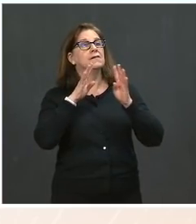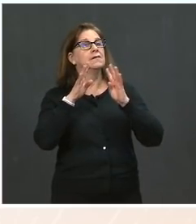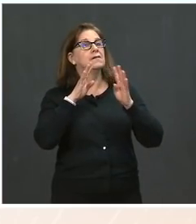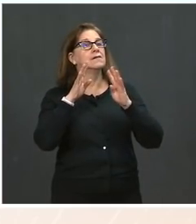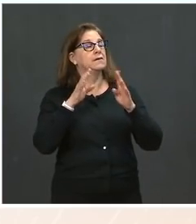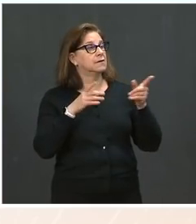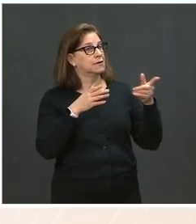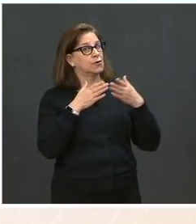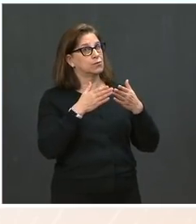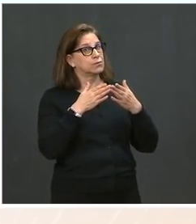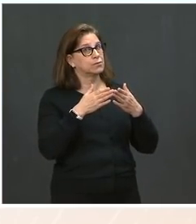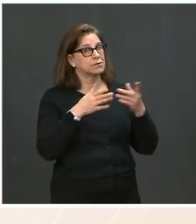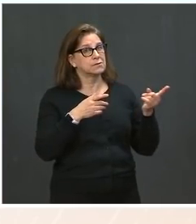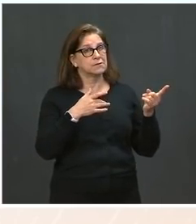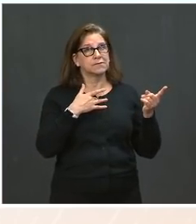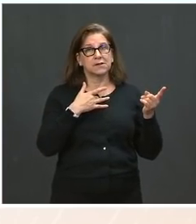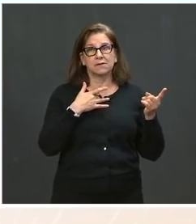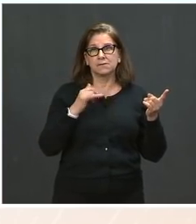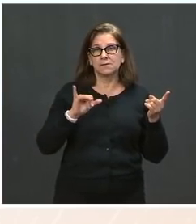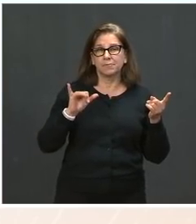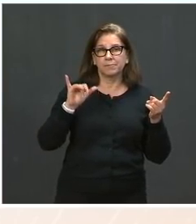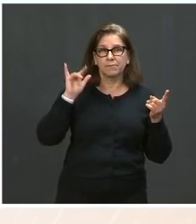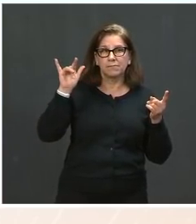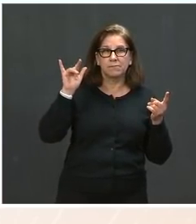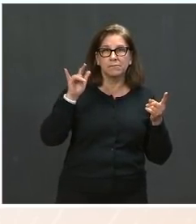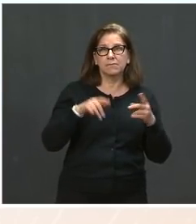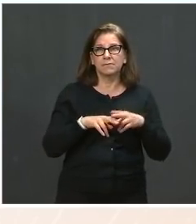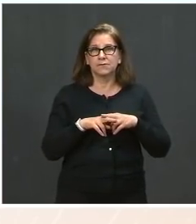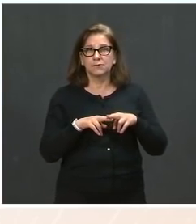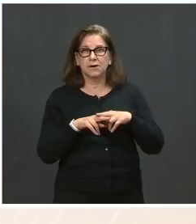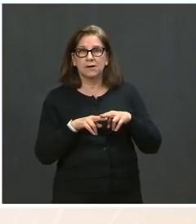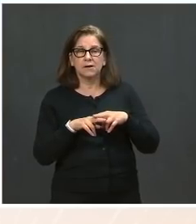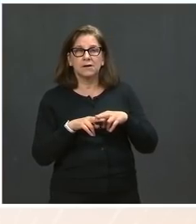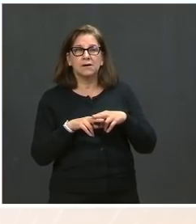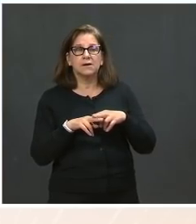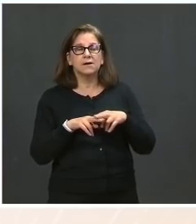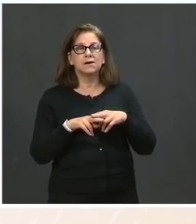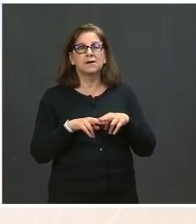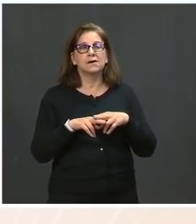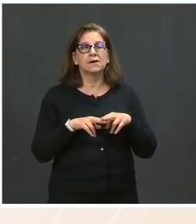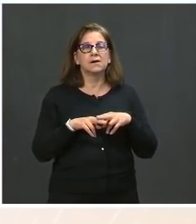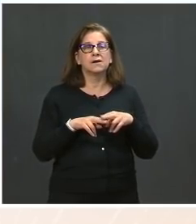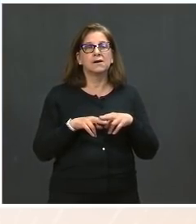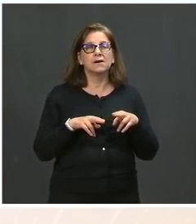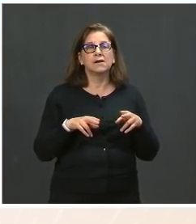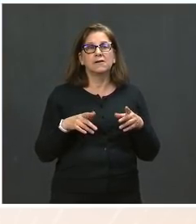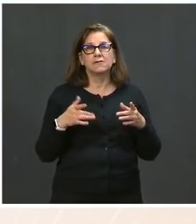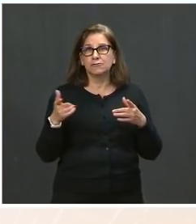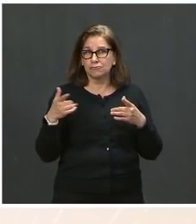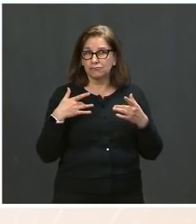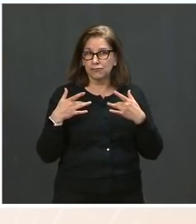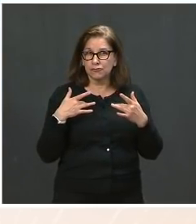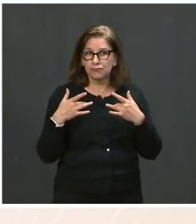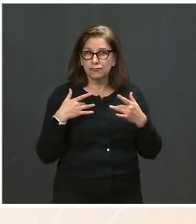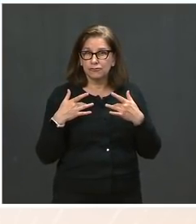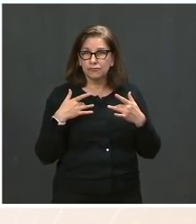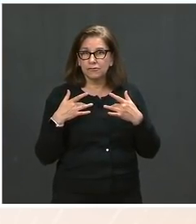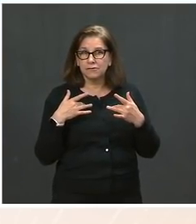that planes and airlines are able to be treated. So is there any specific concern that the White House has about allowing people who have been vaccinated